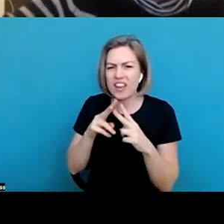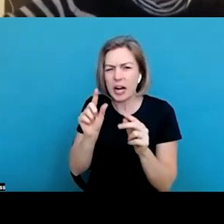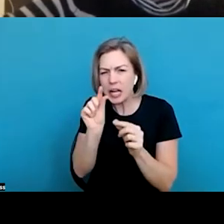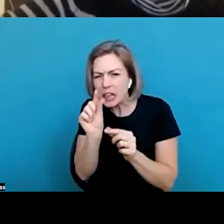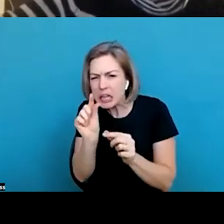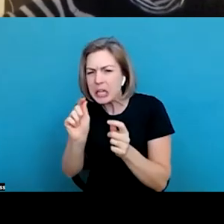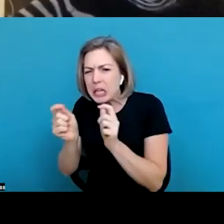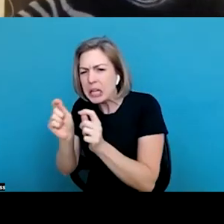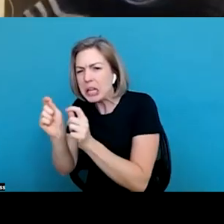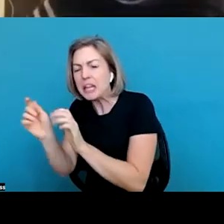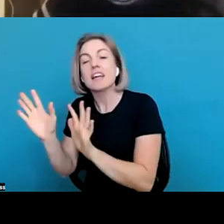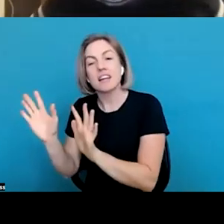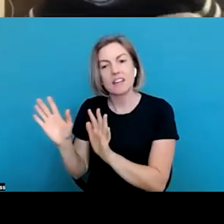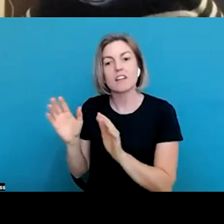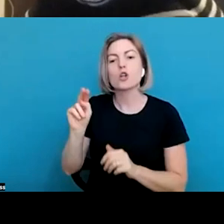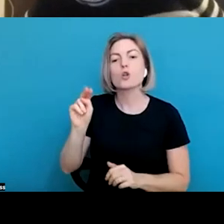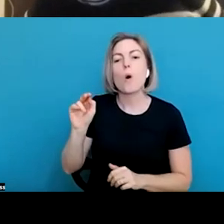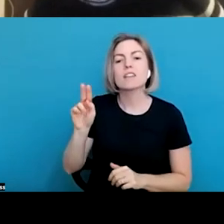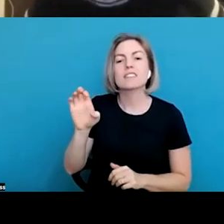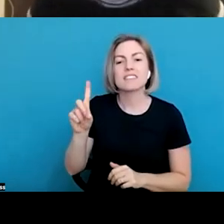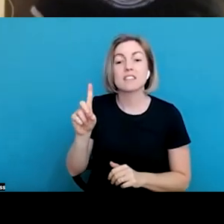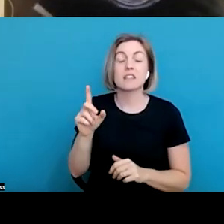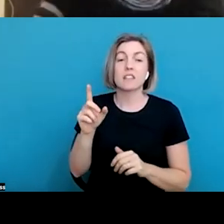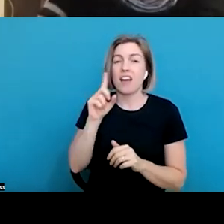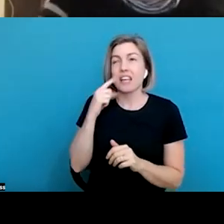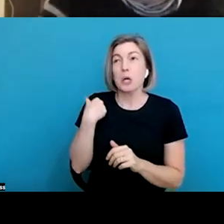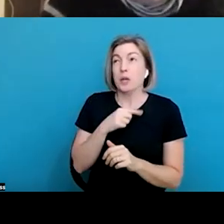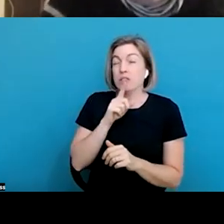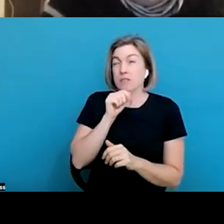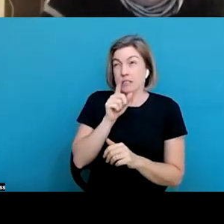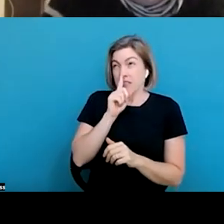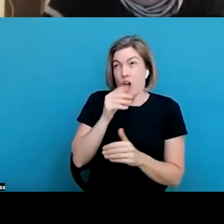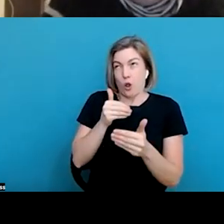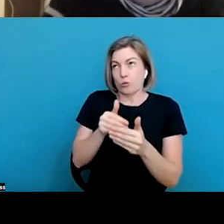I think we are not too close yet on good sign recognition.